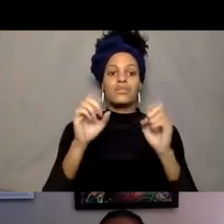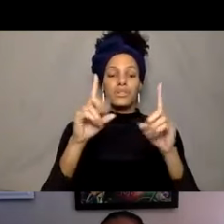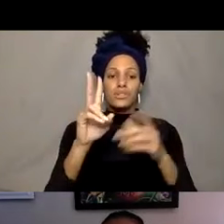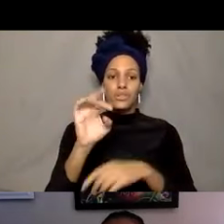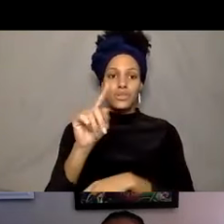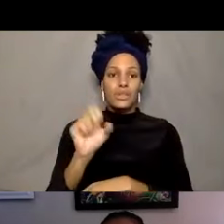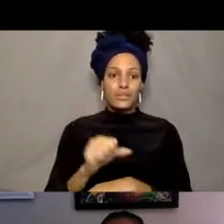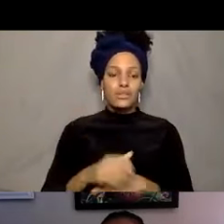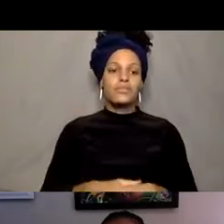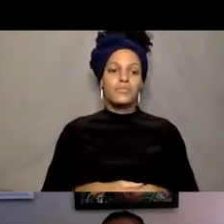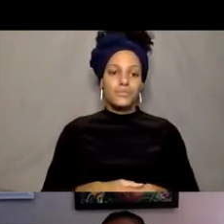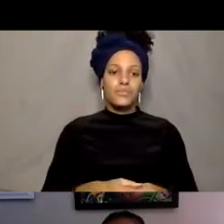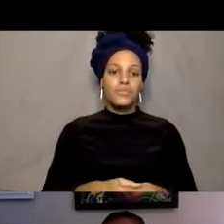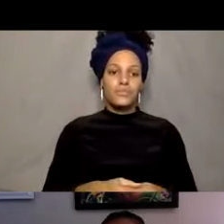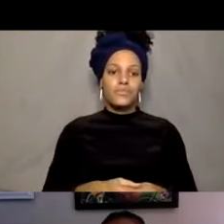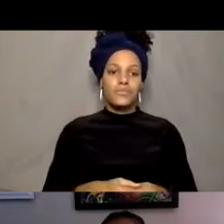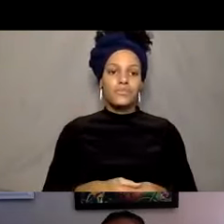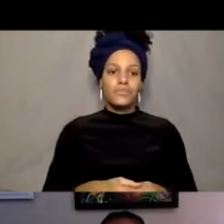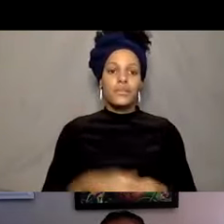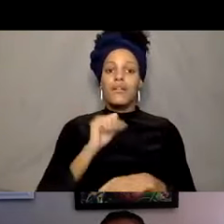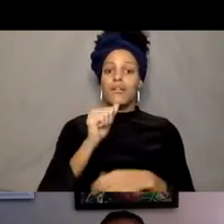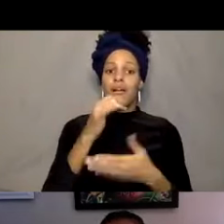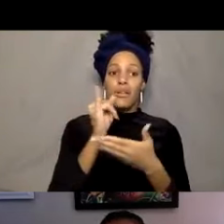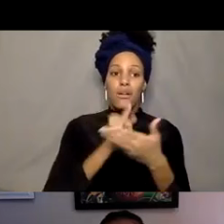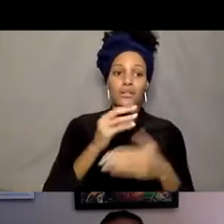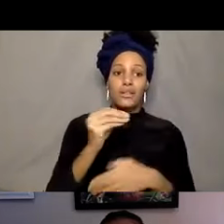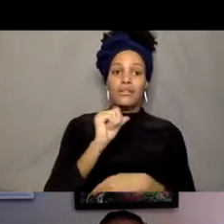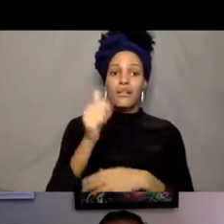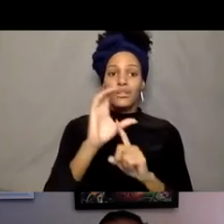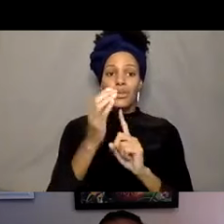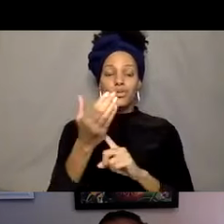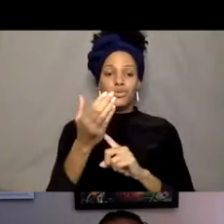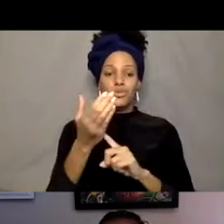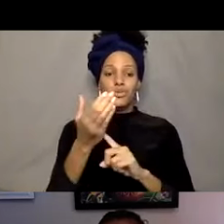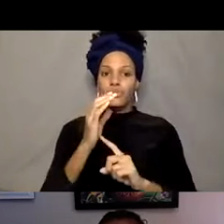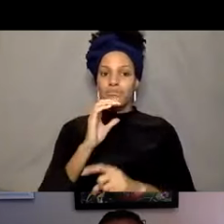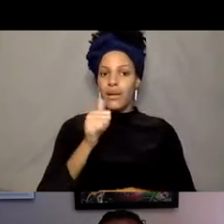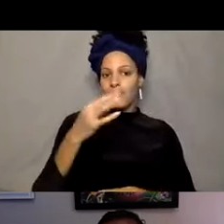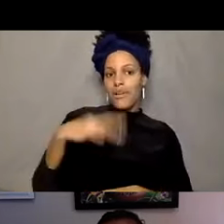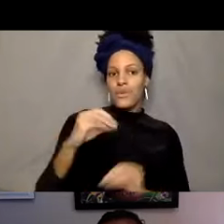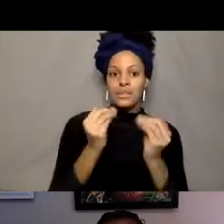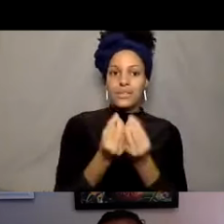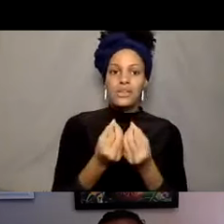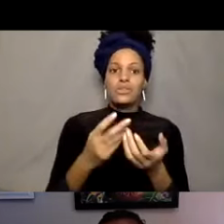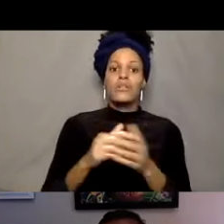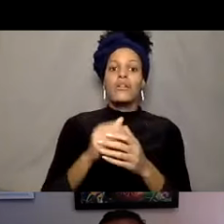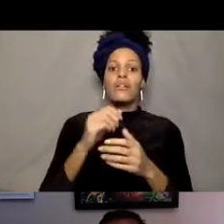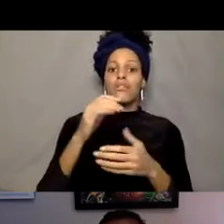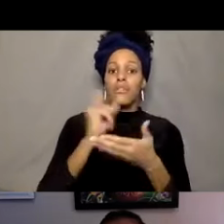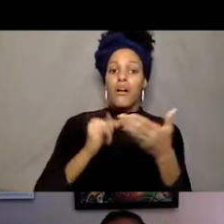Non-arts and non-cultural nonprofit organizations must be able to isolate their arts programming expenses